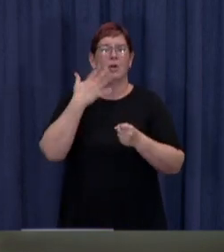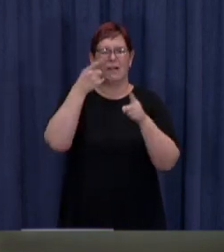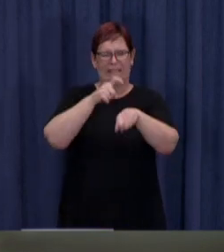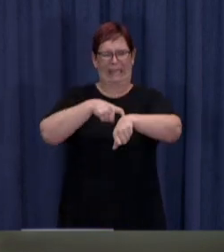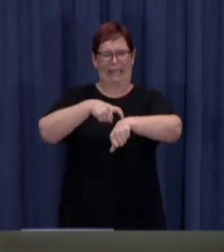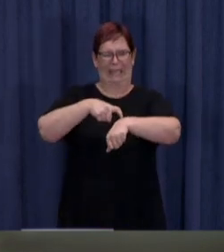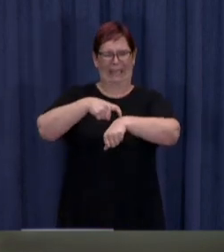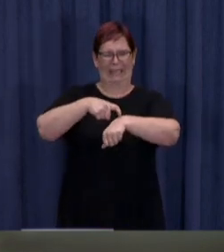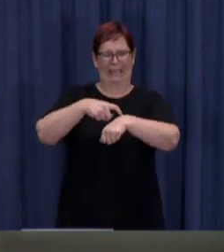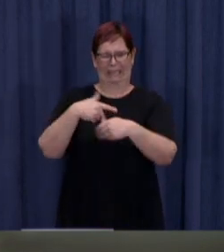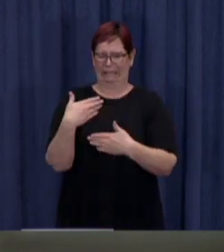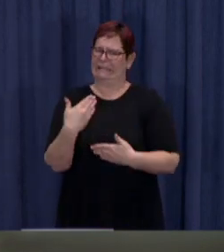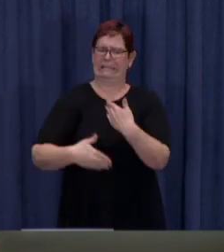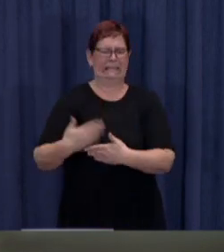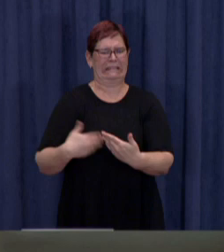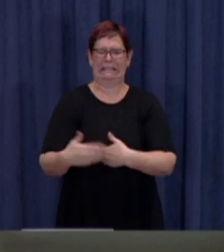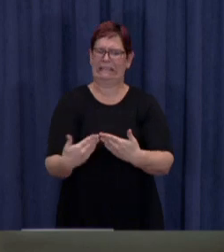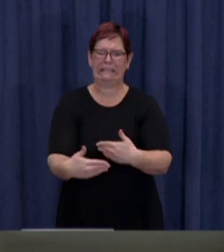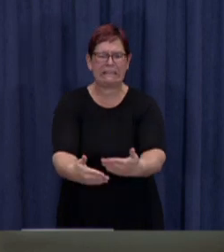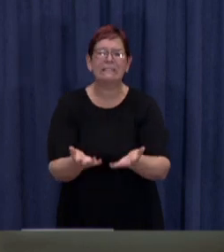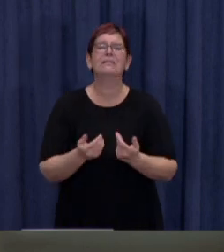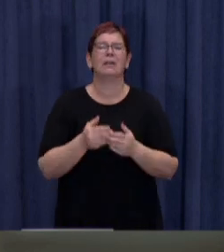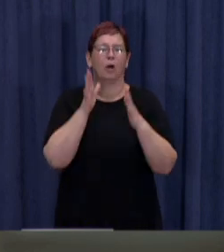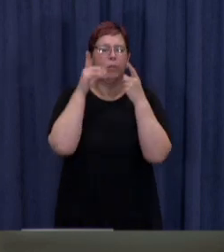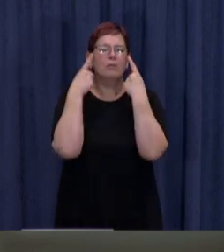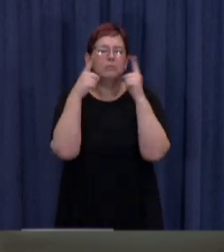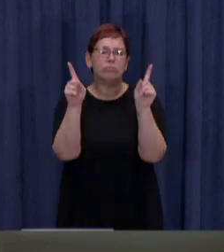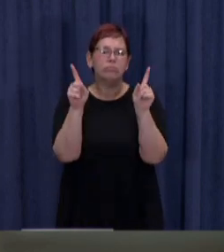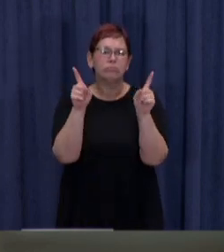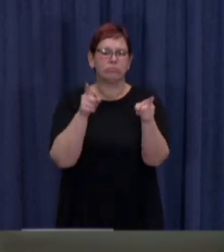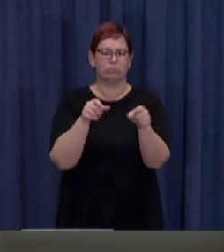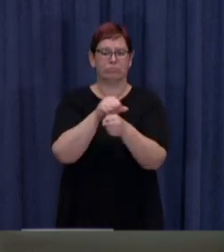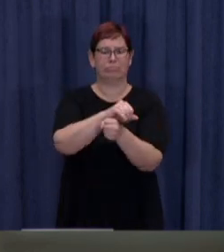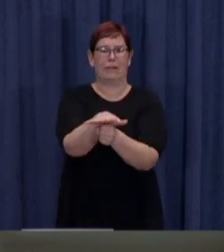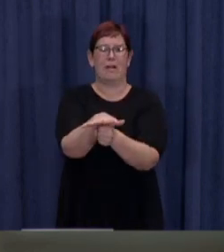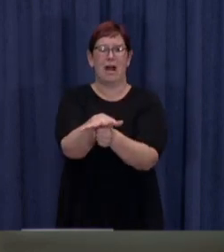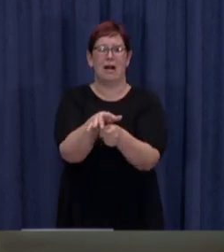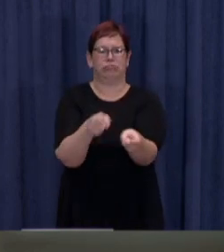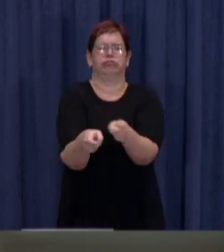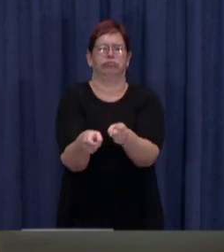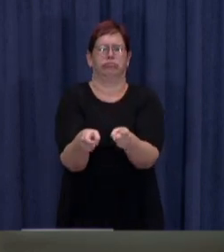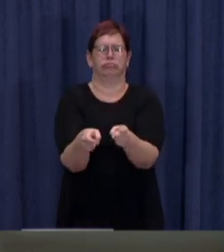people individual people time is of the essence this is the key time the numbers